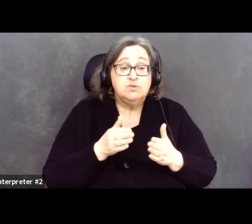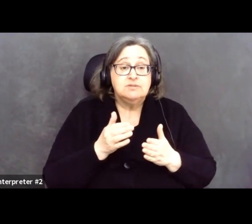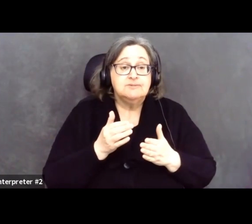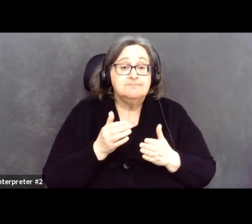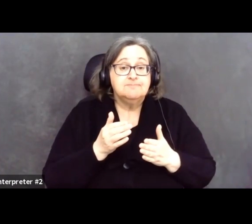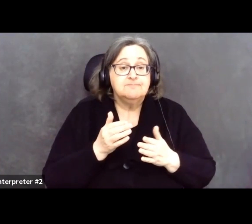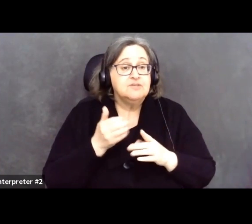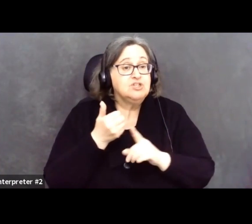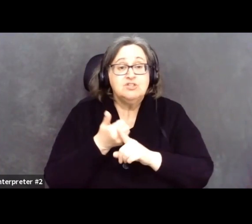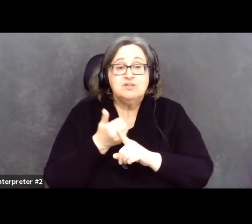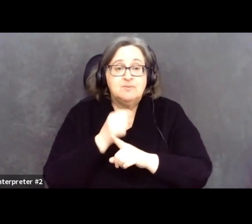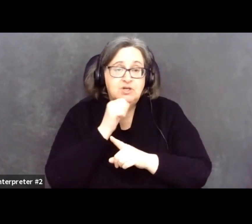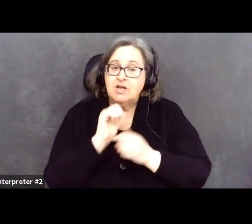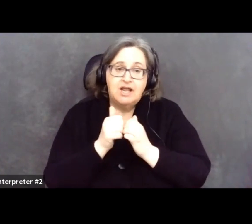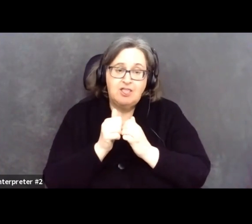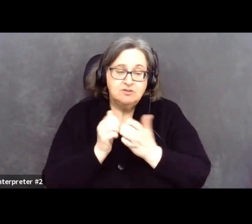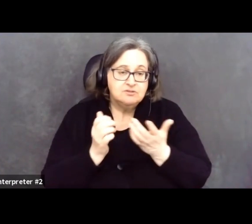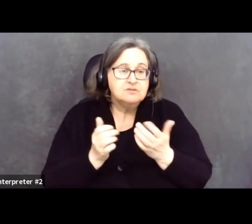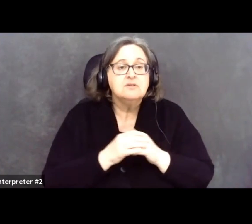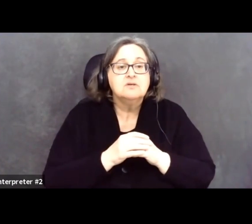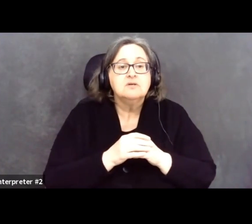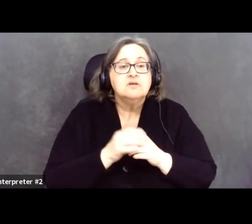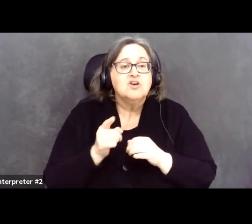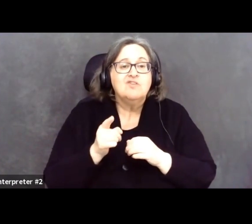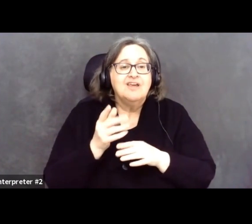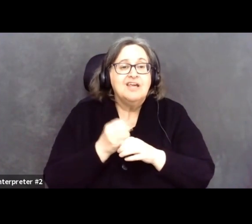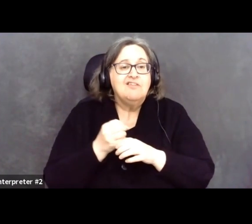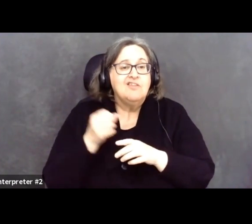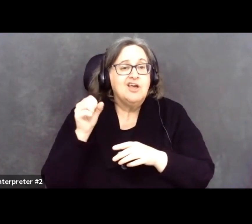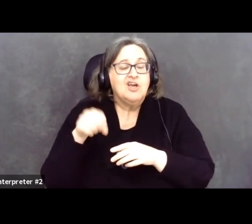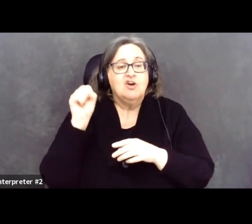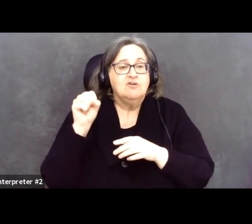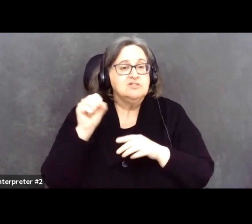are not athletes, who get their concussion In nonathletic ways, in a motor vehicle accident,